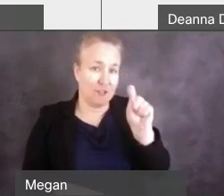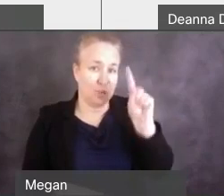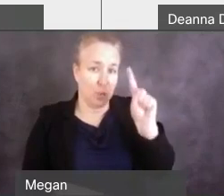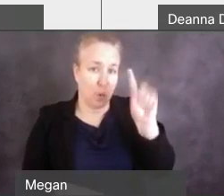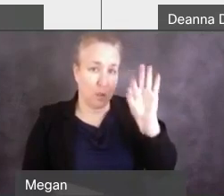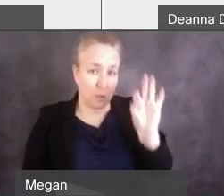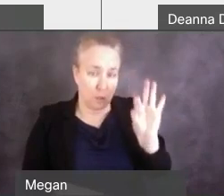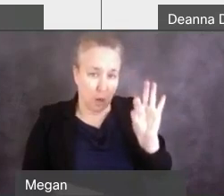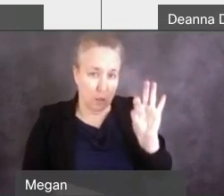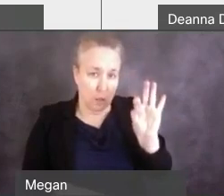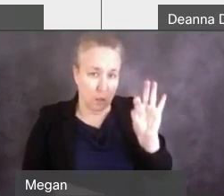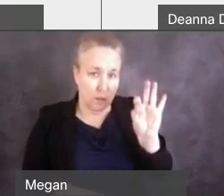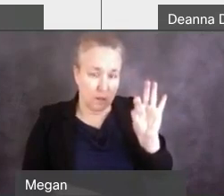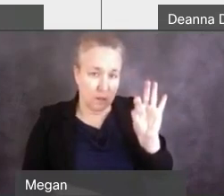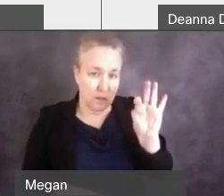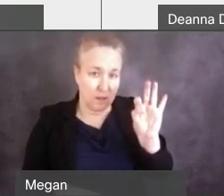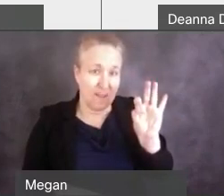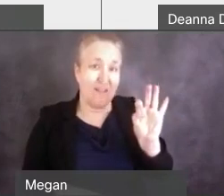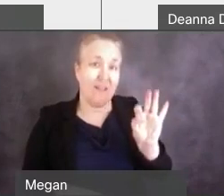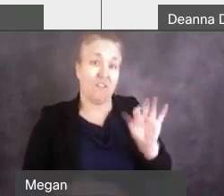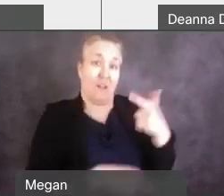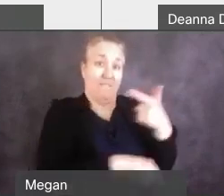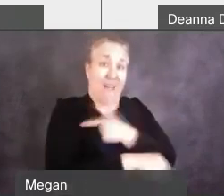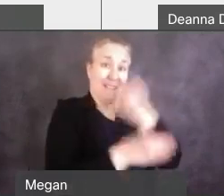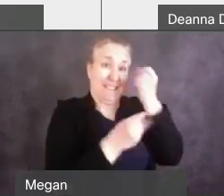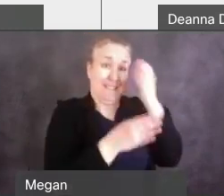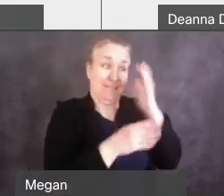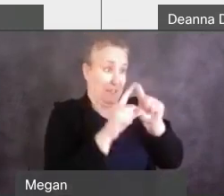and click on the Vaccine Information button at the top of the page.